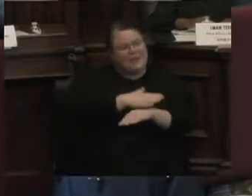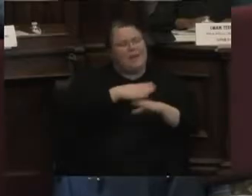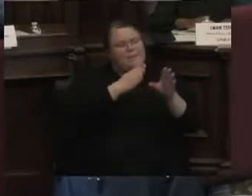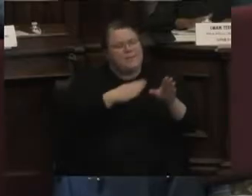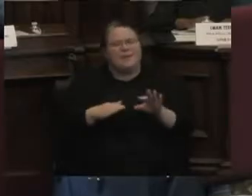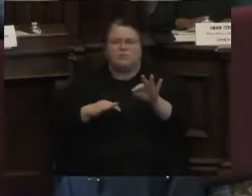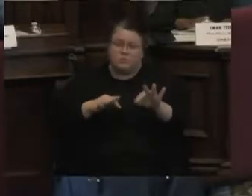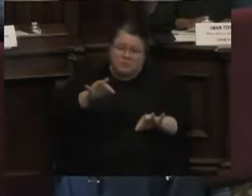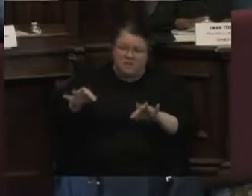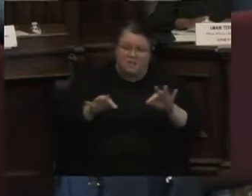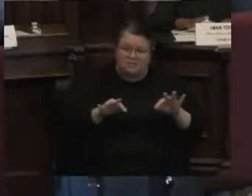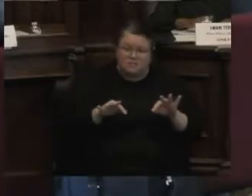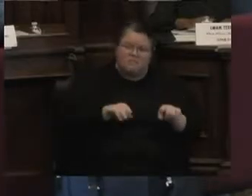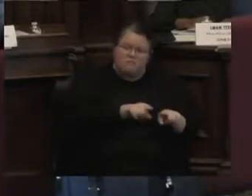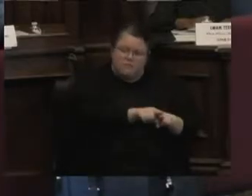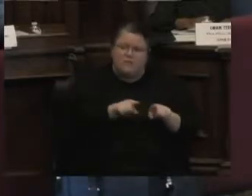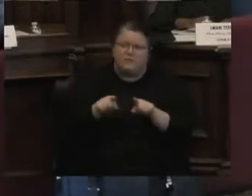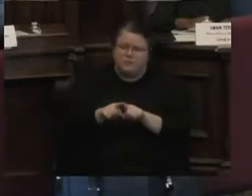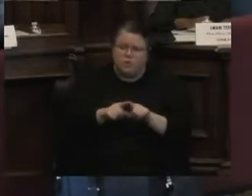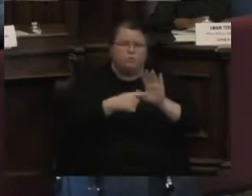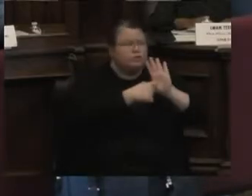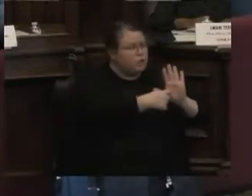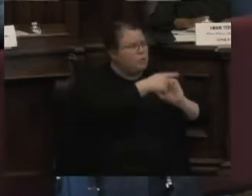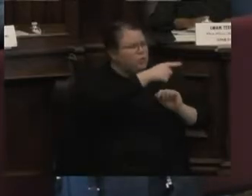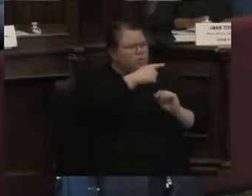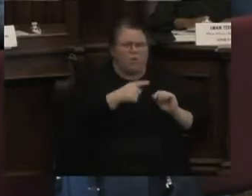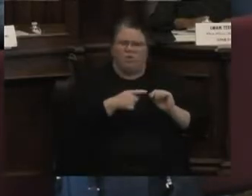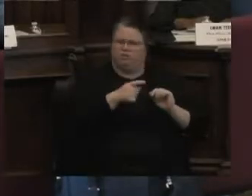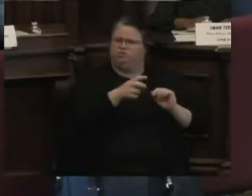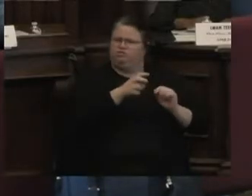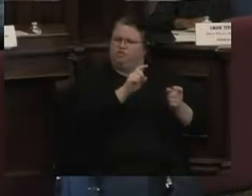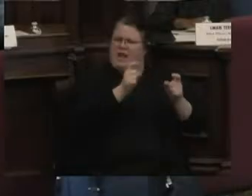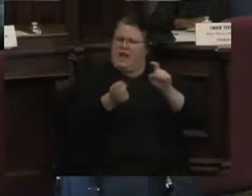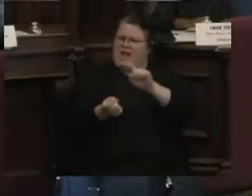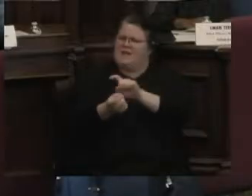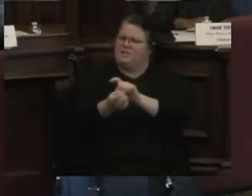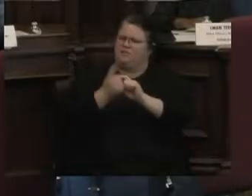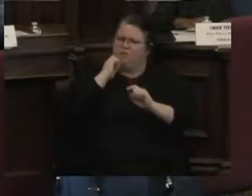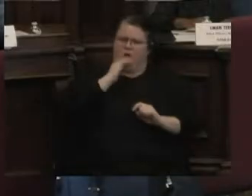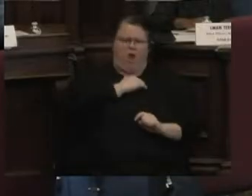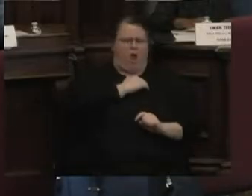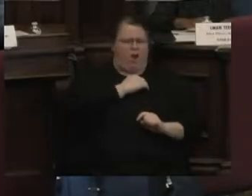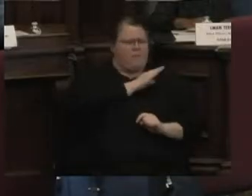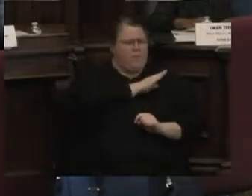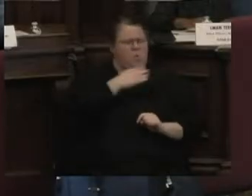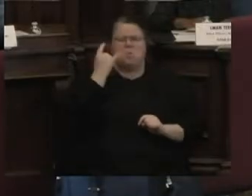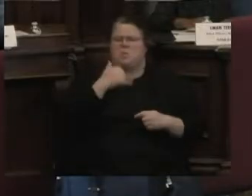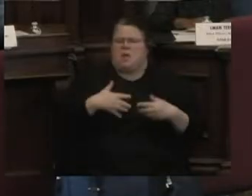intentional about the work that we're doing. So tonight, I plan